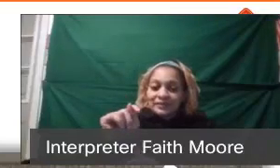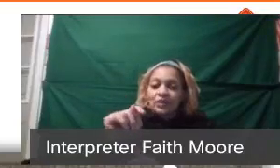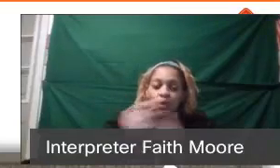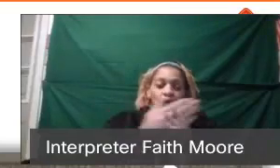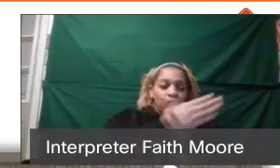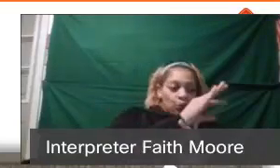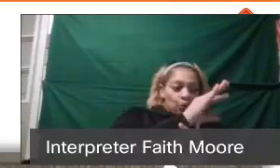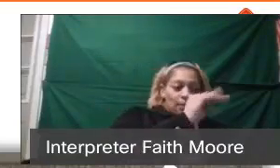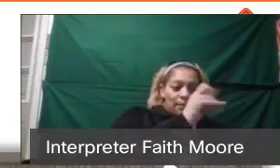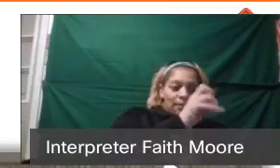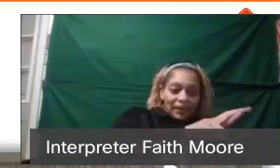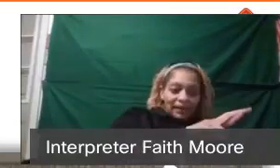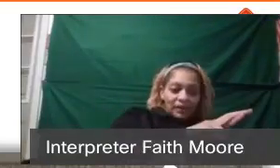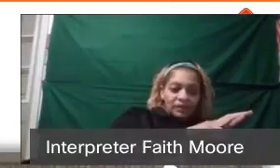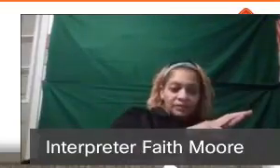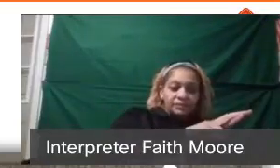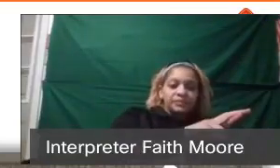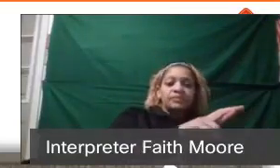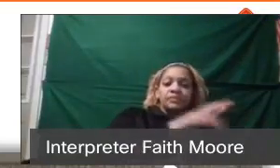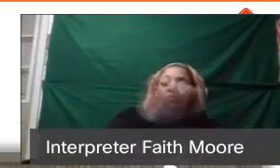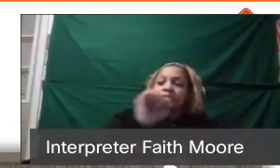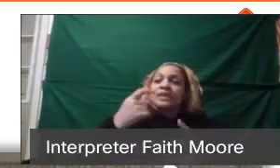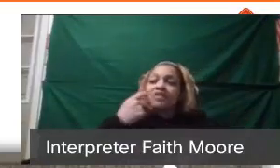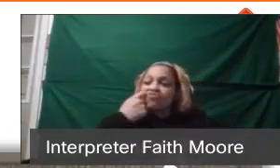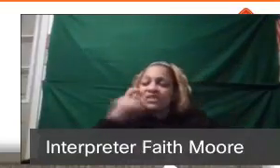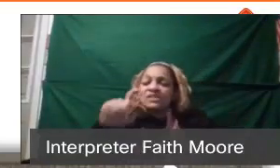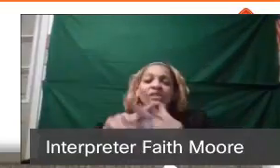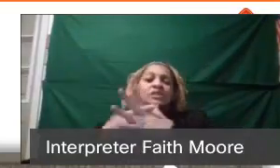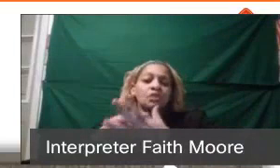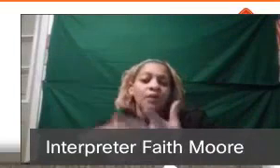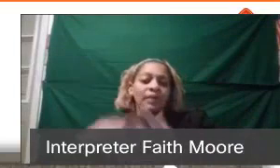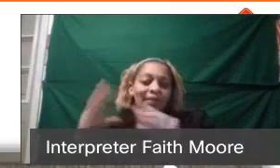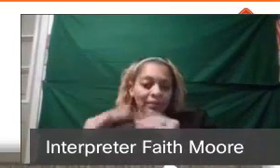Um, as I mentioned at the top of the meeting there, there was another project coming.